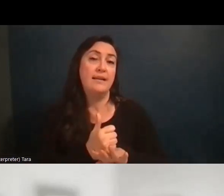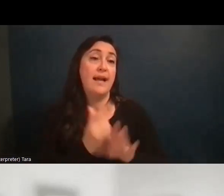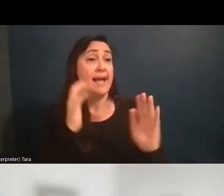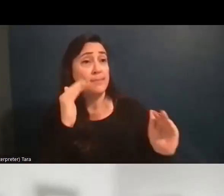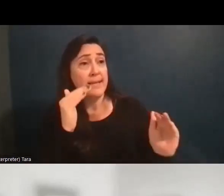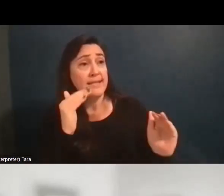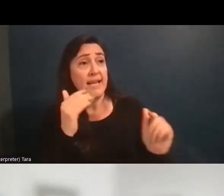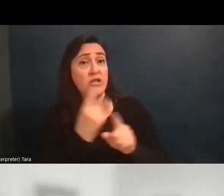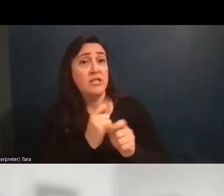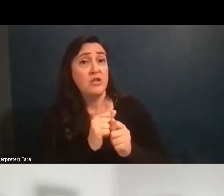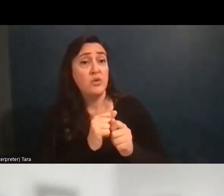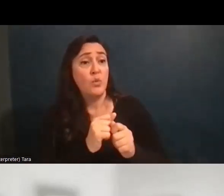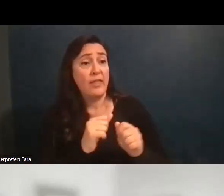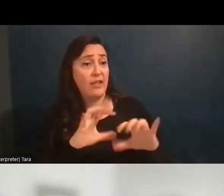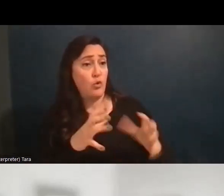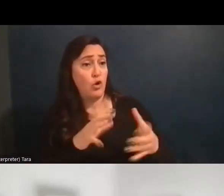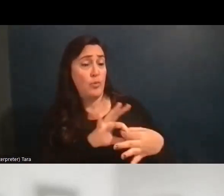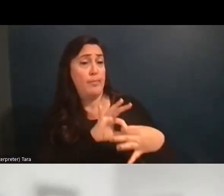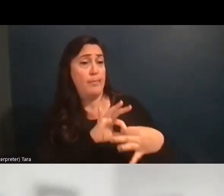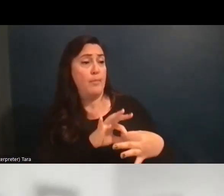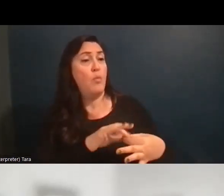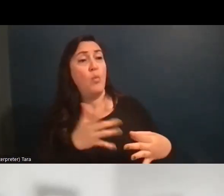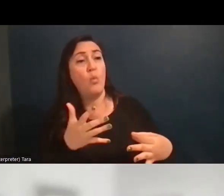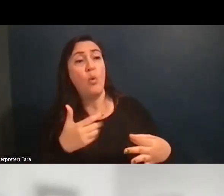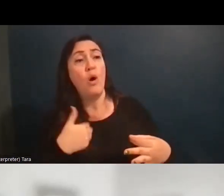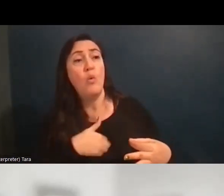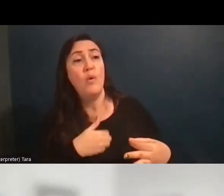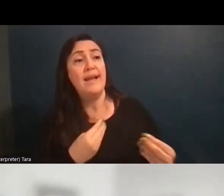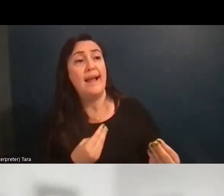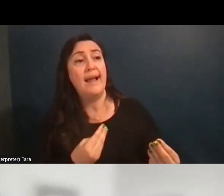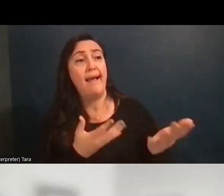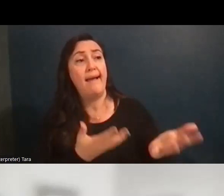what SAS teams can plan to share and support, how they plan to